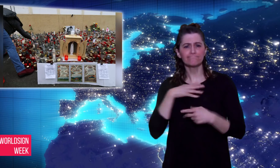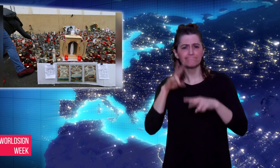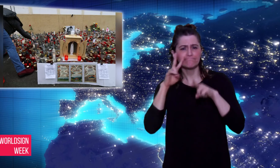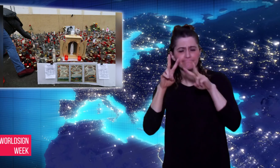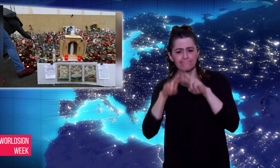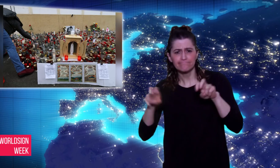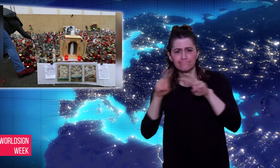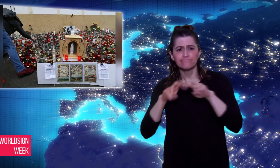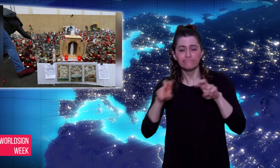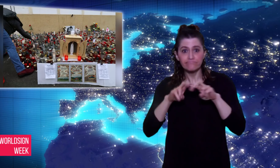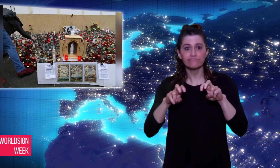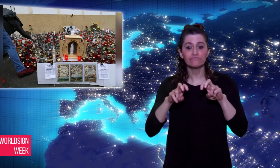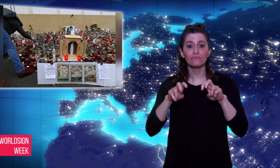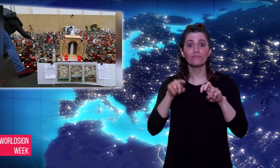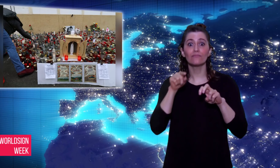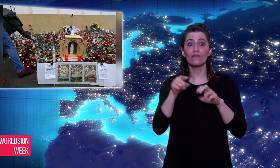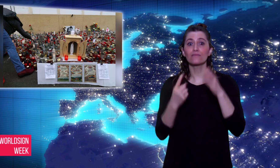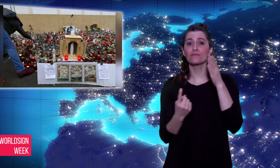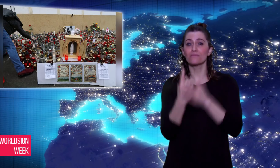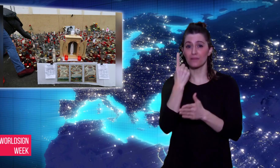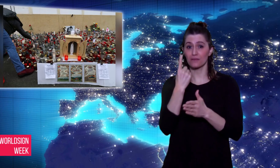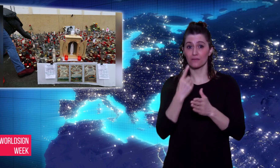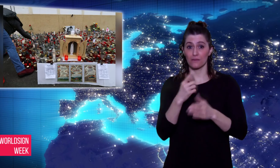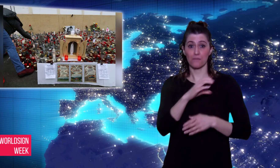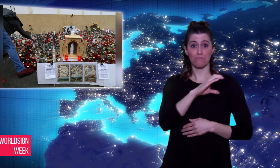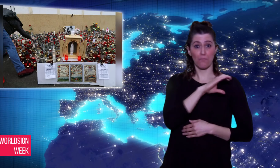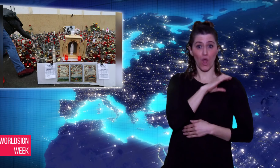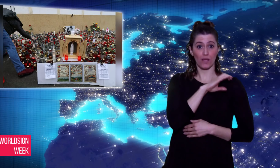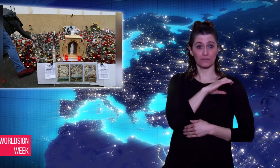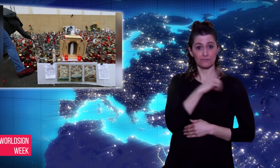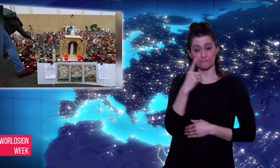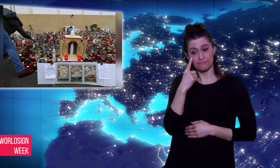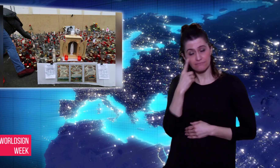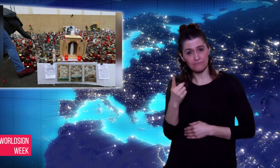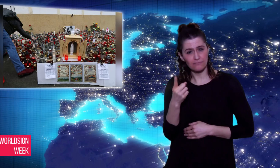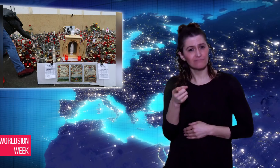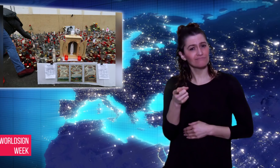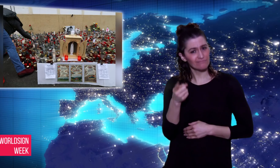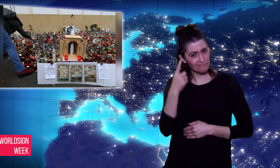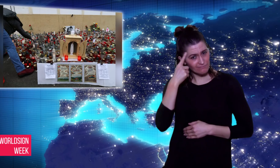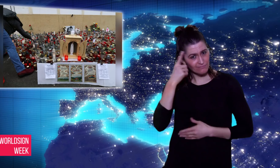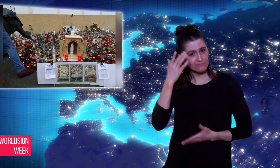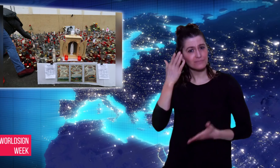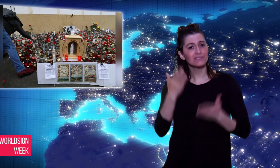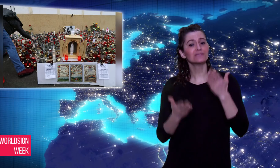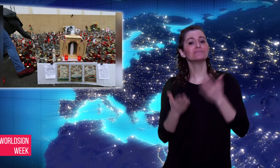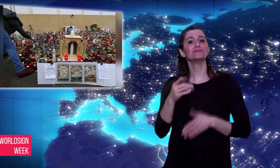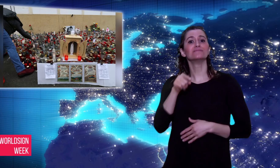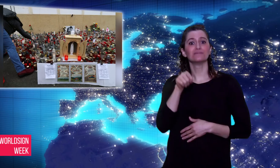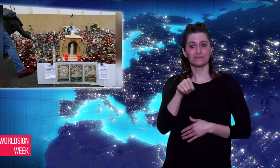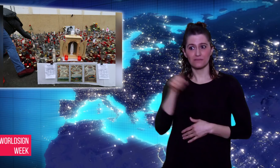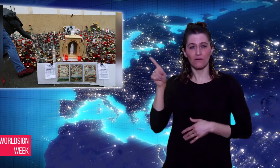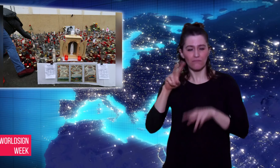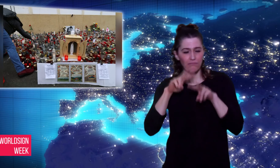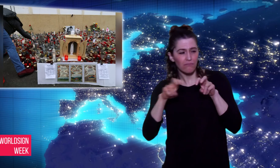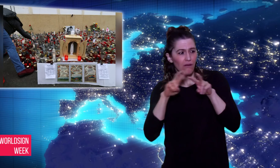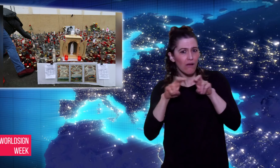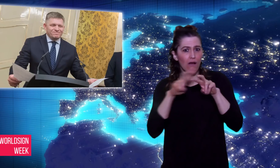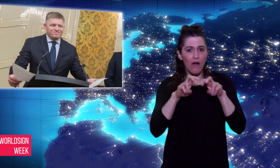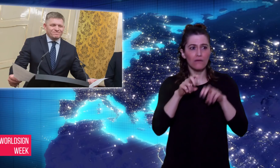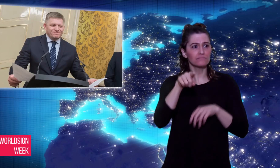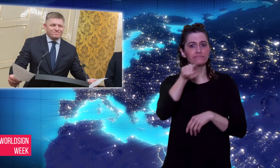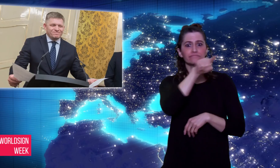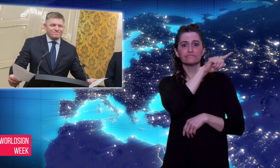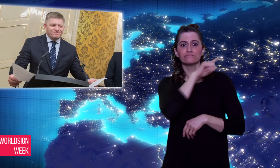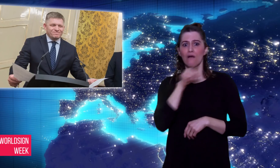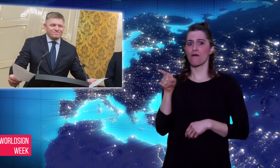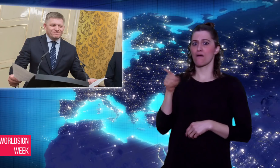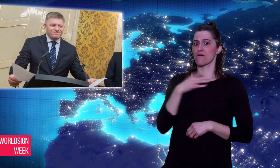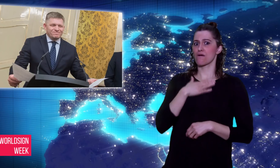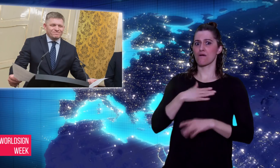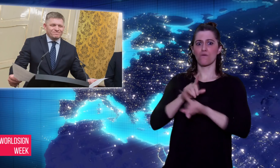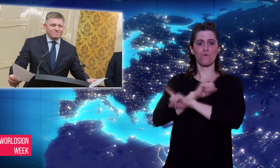behind his murder. In the days following